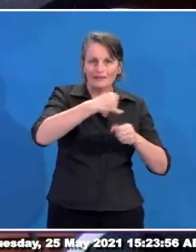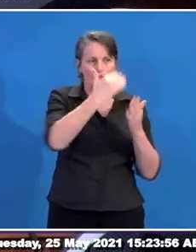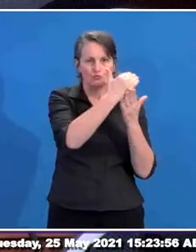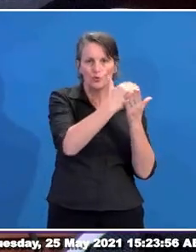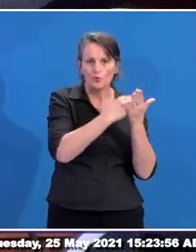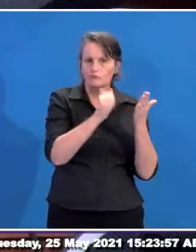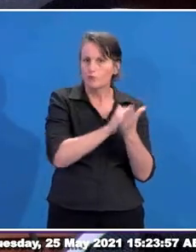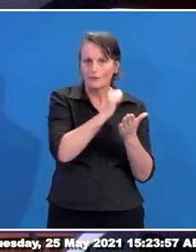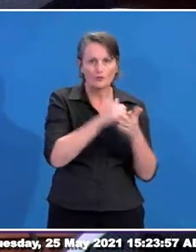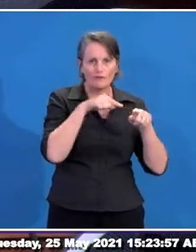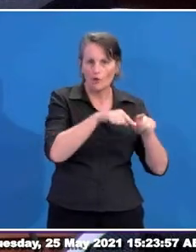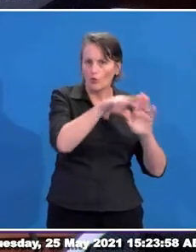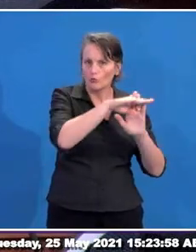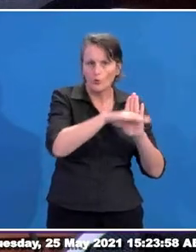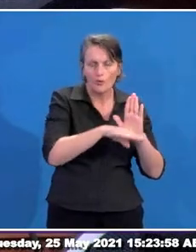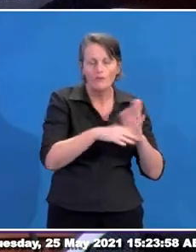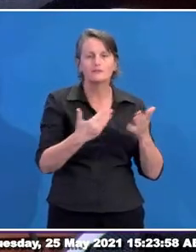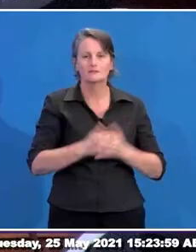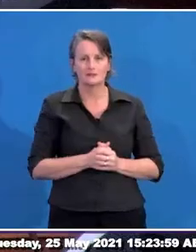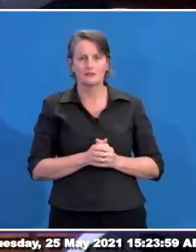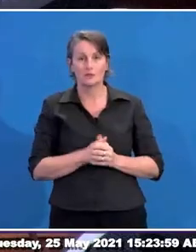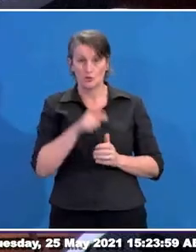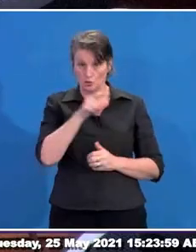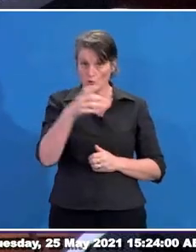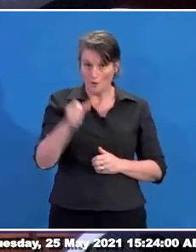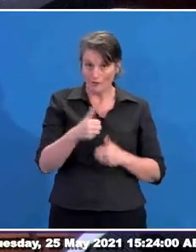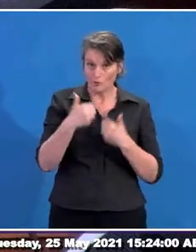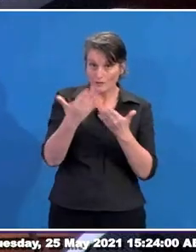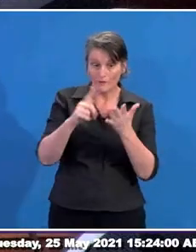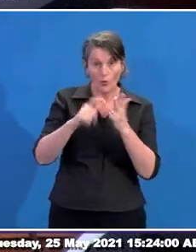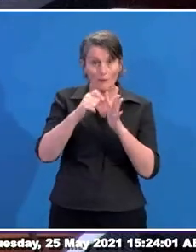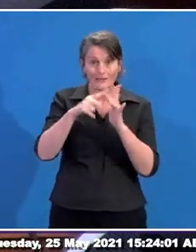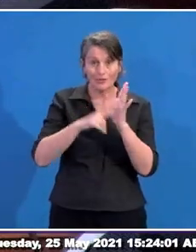Those, you were asked to make findings about; is that right? That's correct.